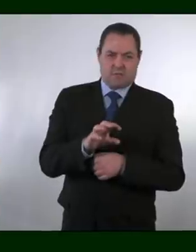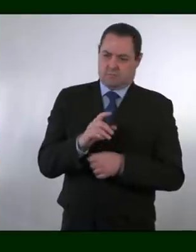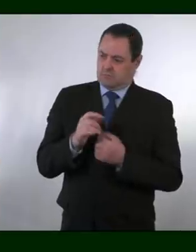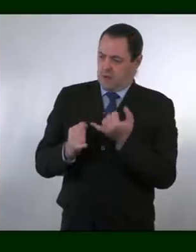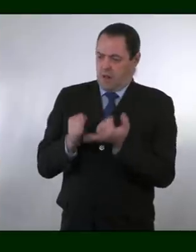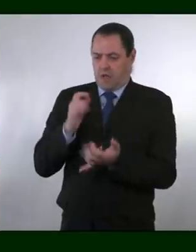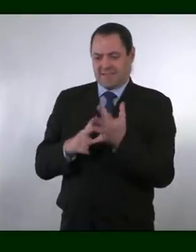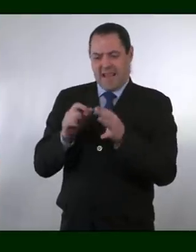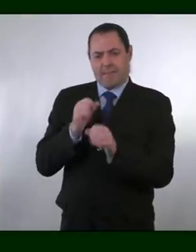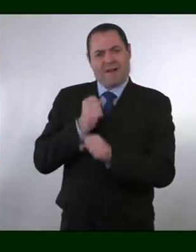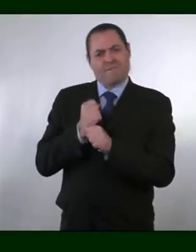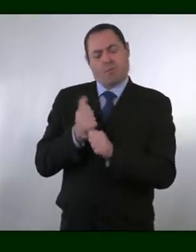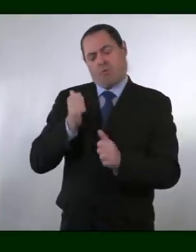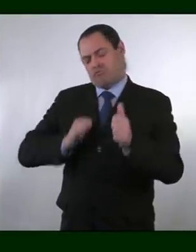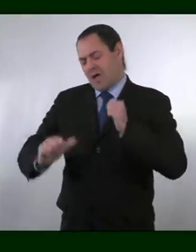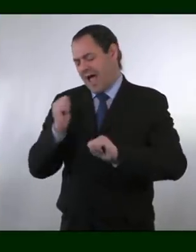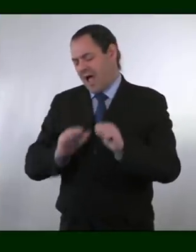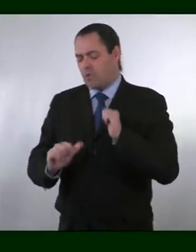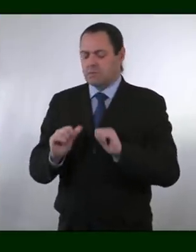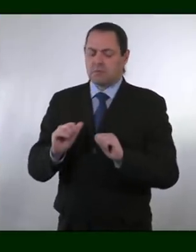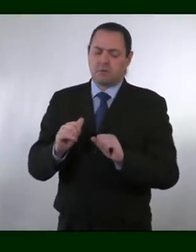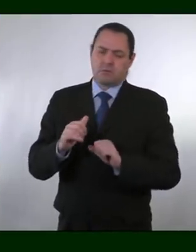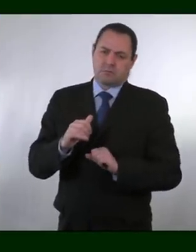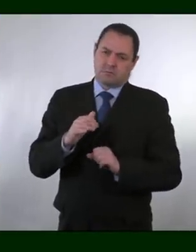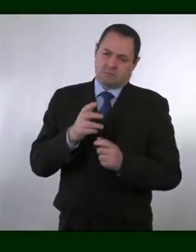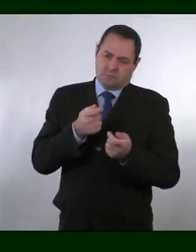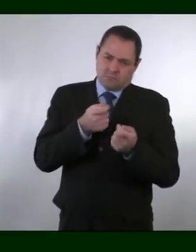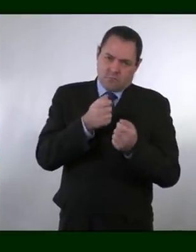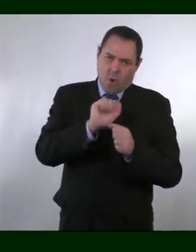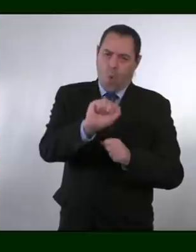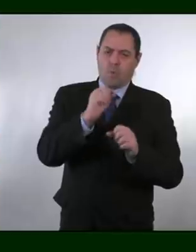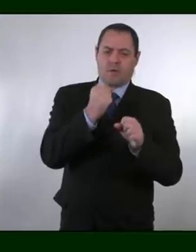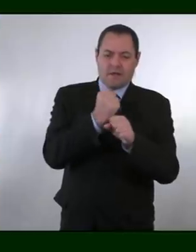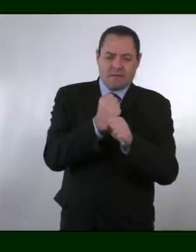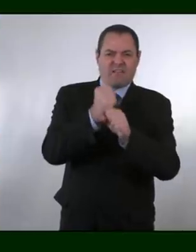Until now, whatever our disagreements, there has been a very broad consensus about devolution,